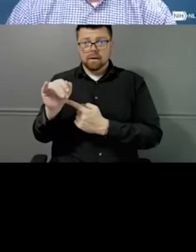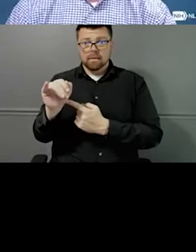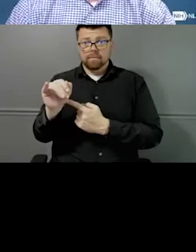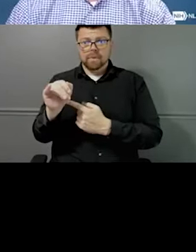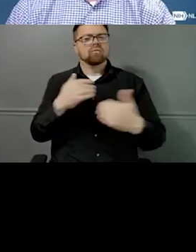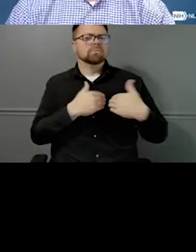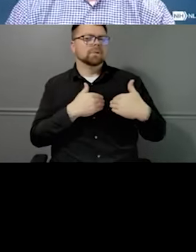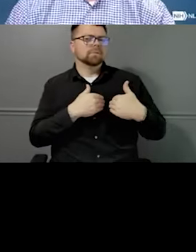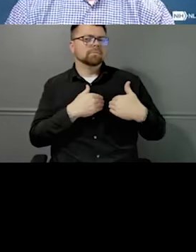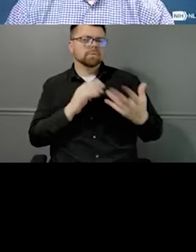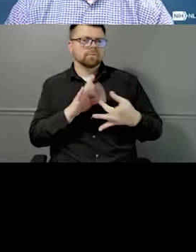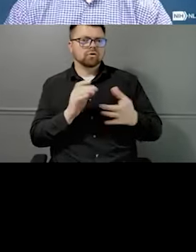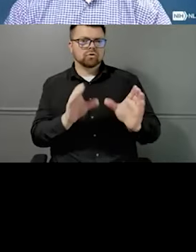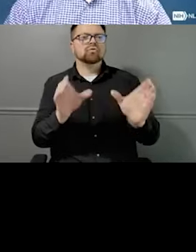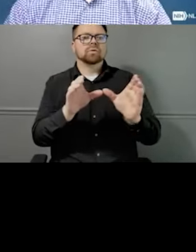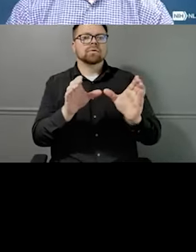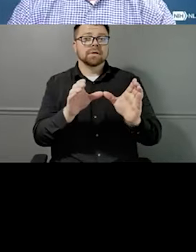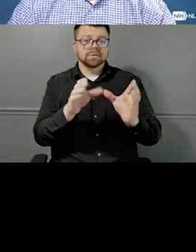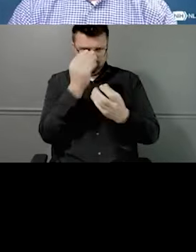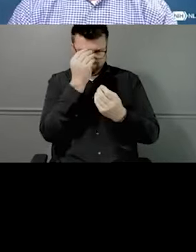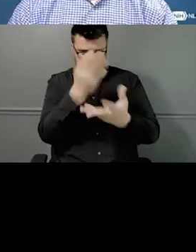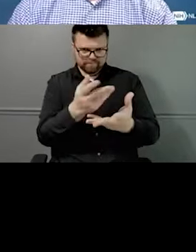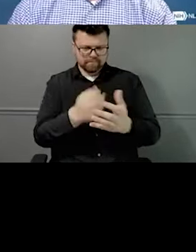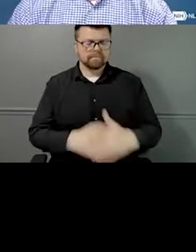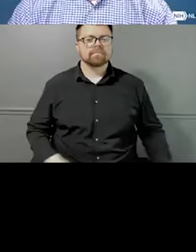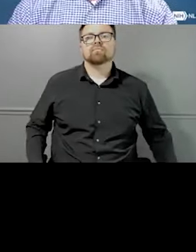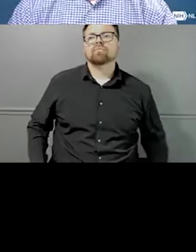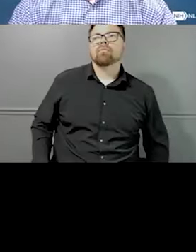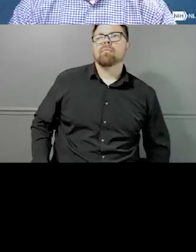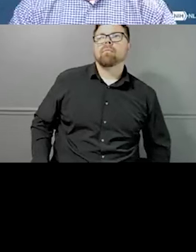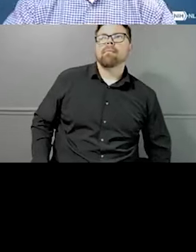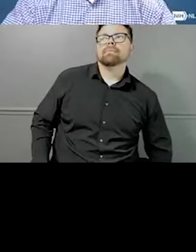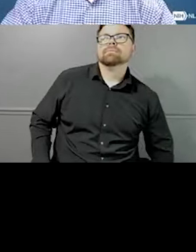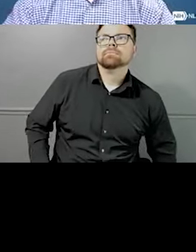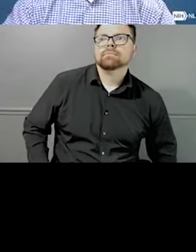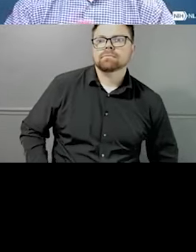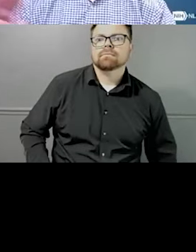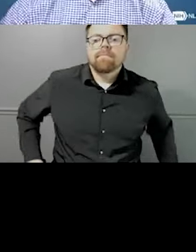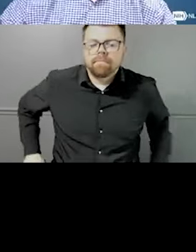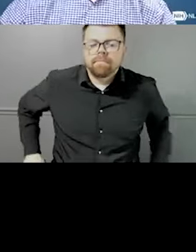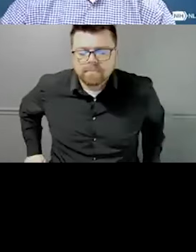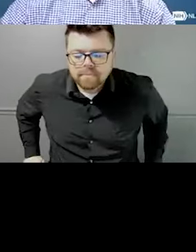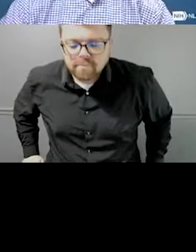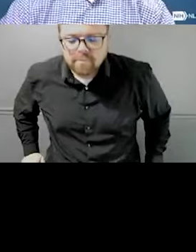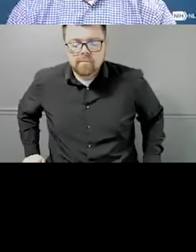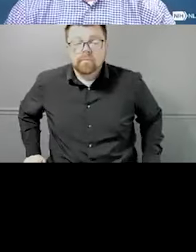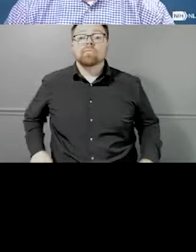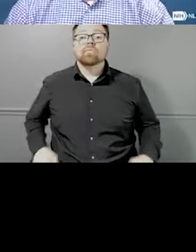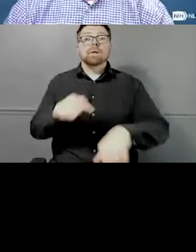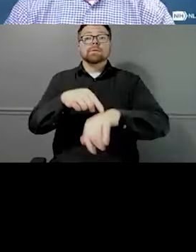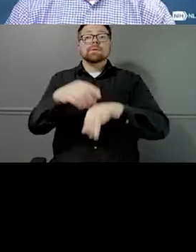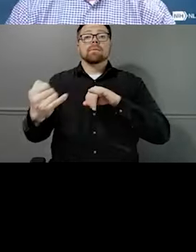that must certify it, however. We're going to look at the timeline from where we are now up until May 20th.